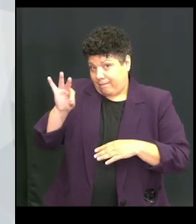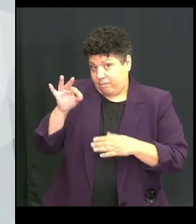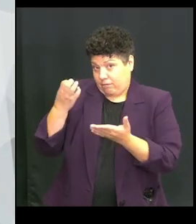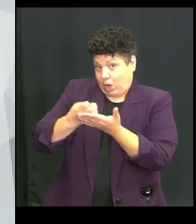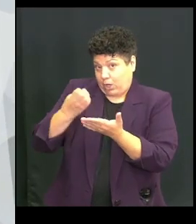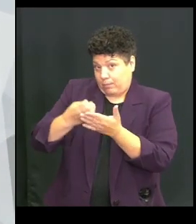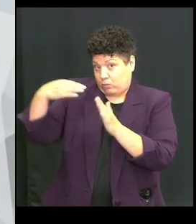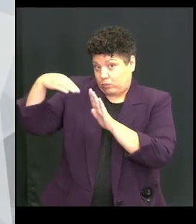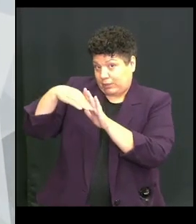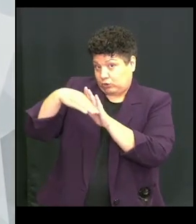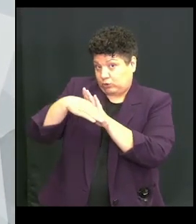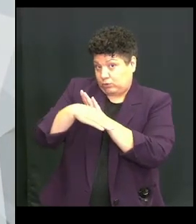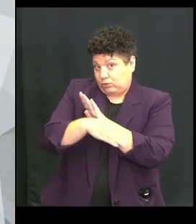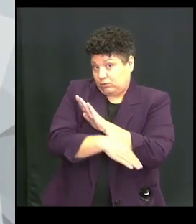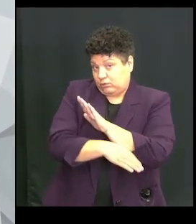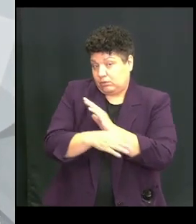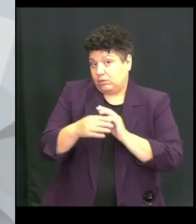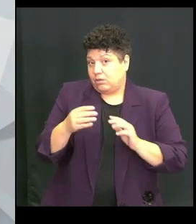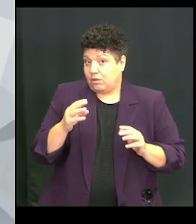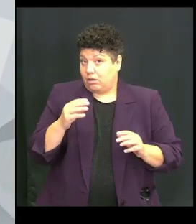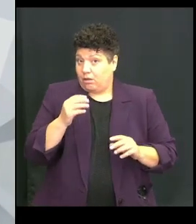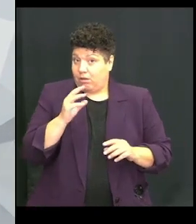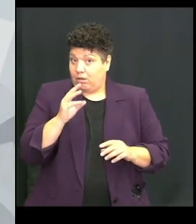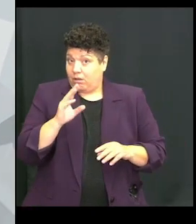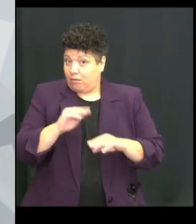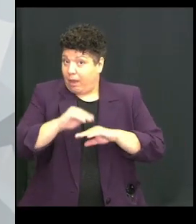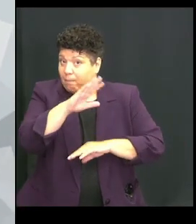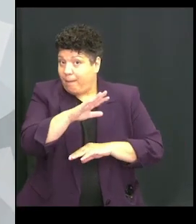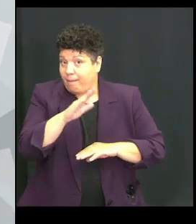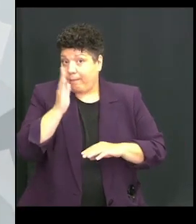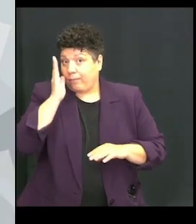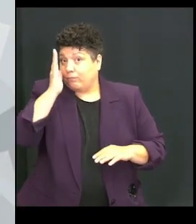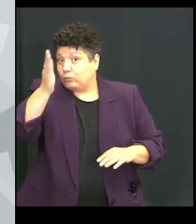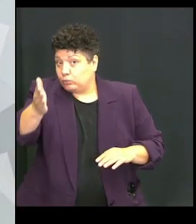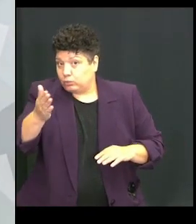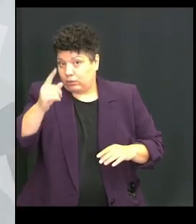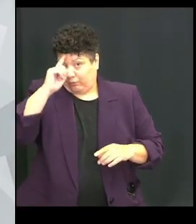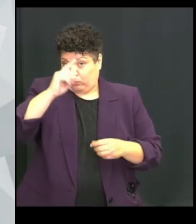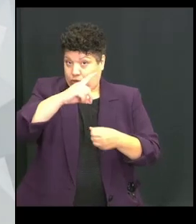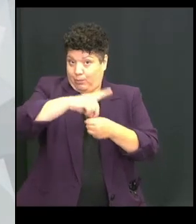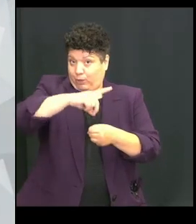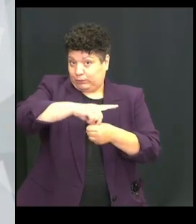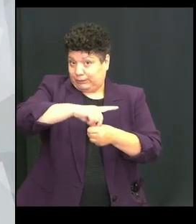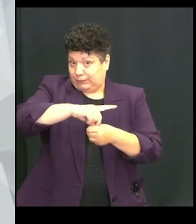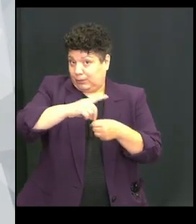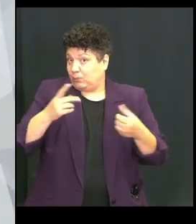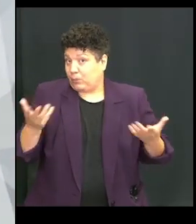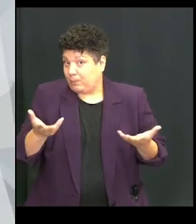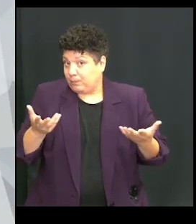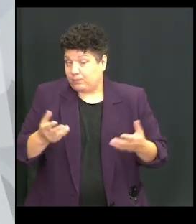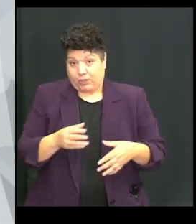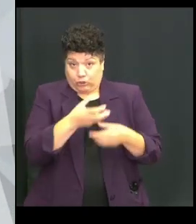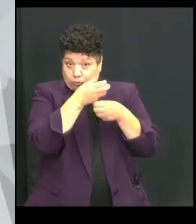and what would those impacts have on the future of democracy, the trust in public institutions,